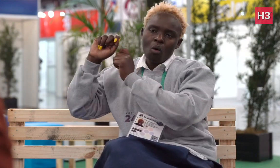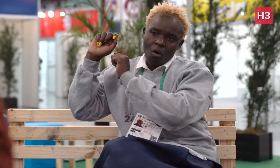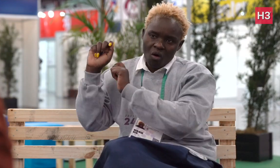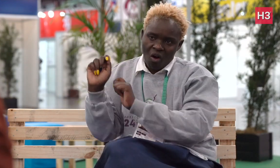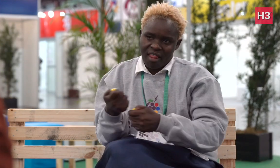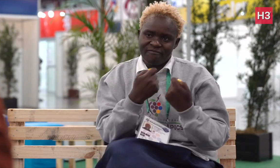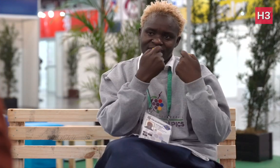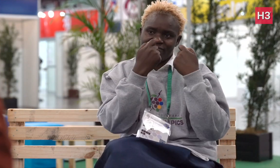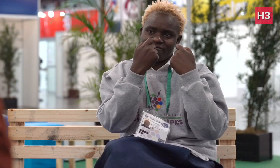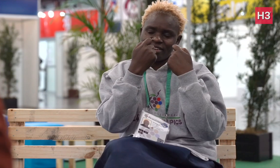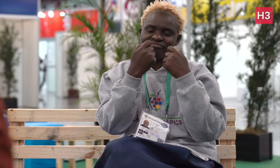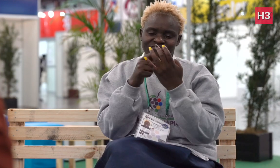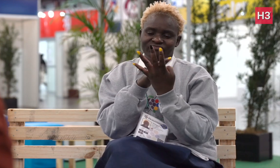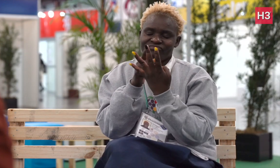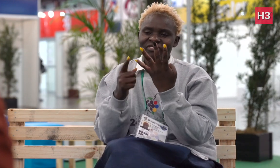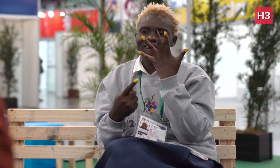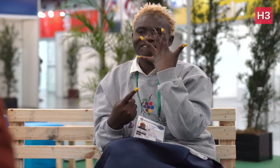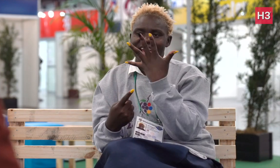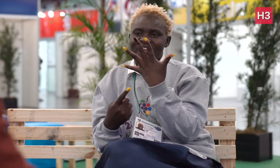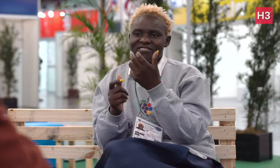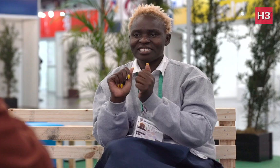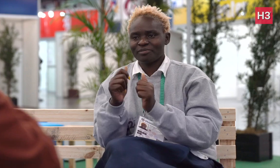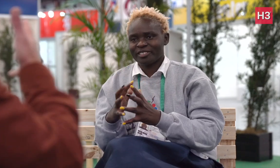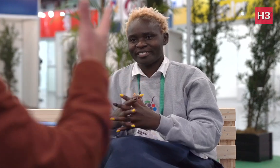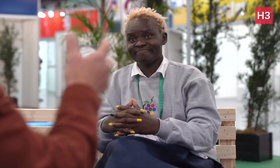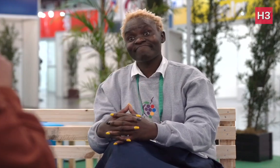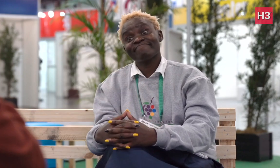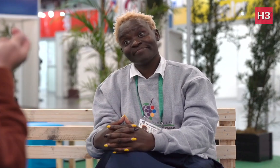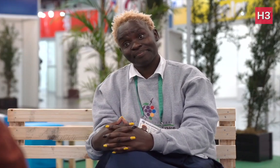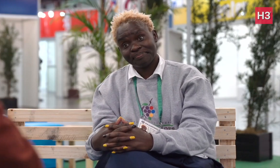Five sports in total.